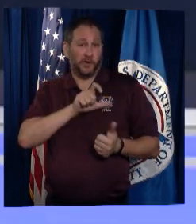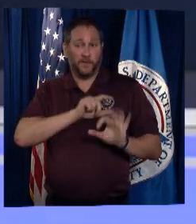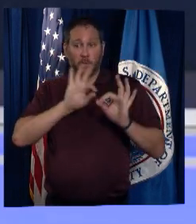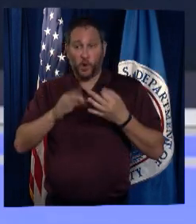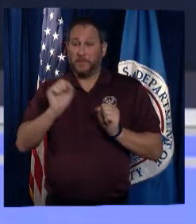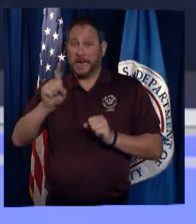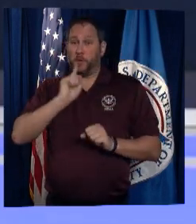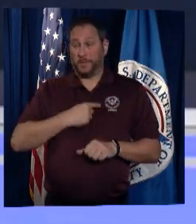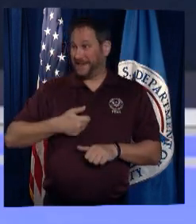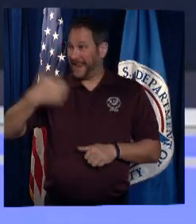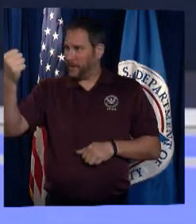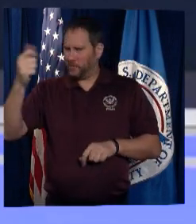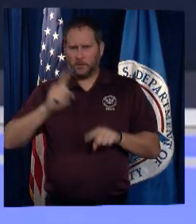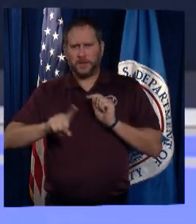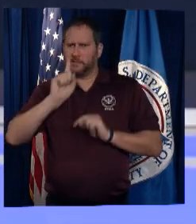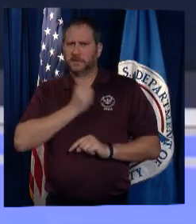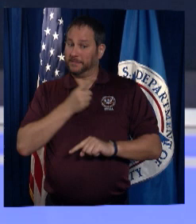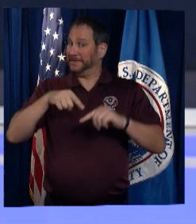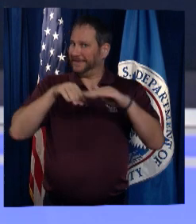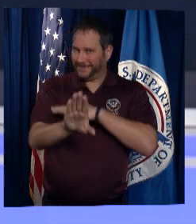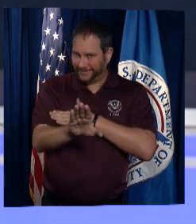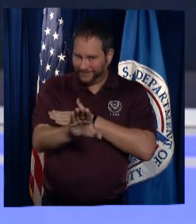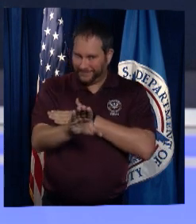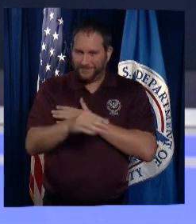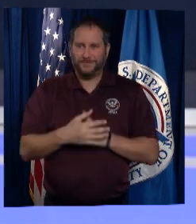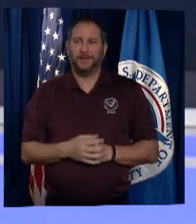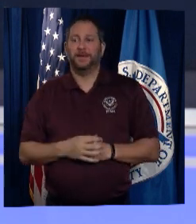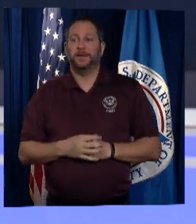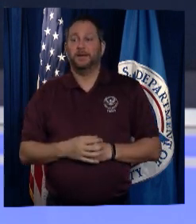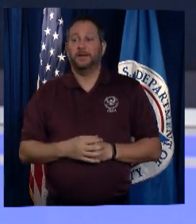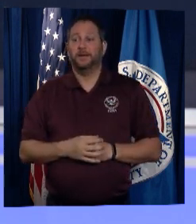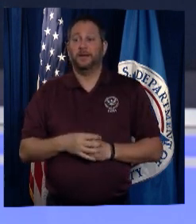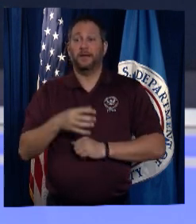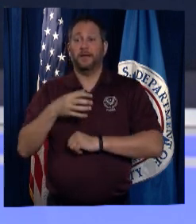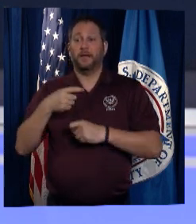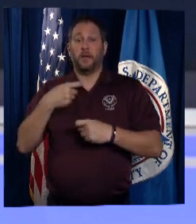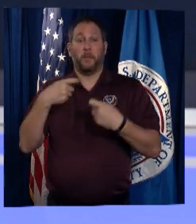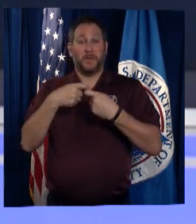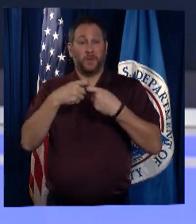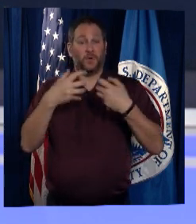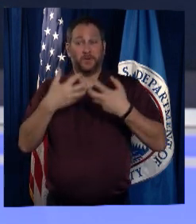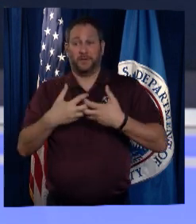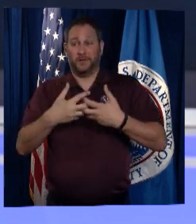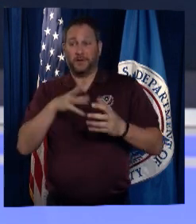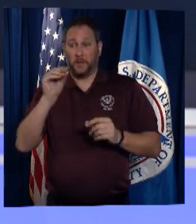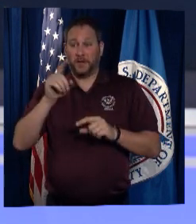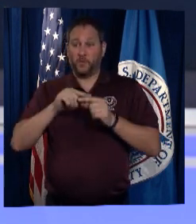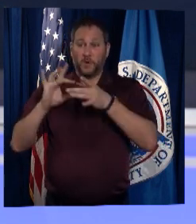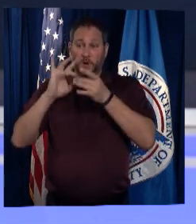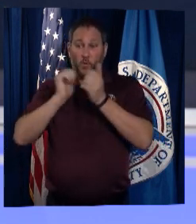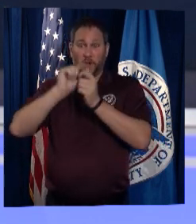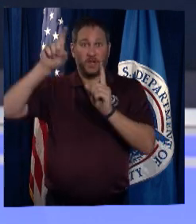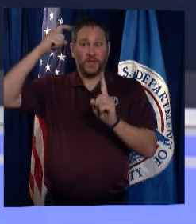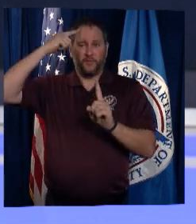American Red Cross doesn't tell the Salvation Army what to do. The Church of Jesus Christ of Latter-day Saints doesn't tell the Southern Baptists what